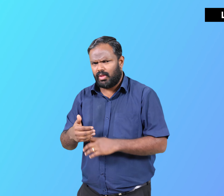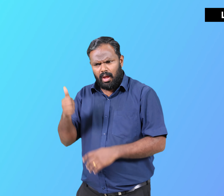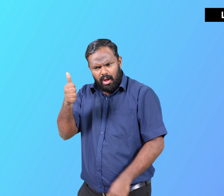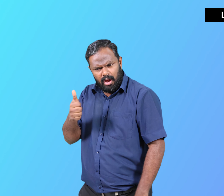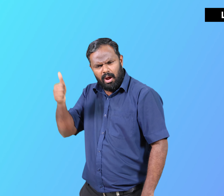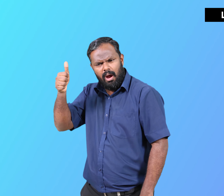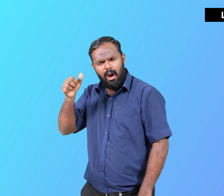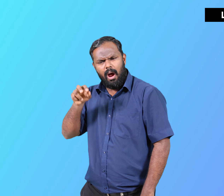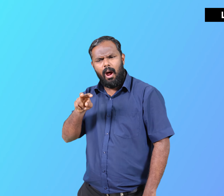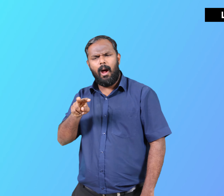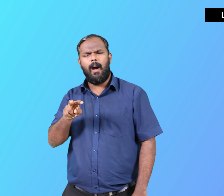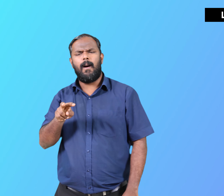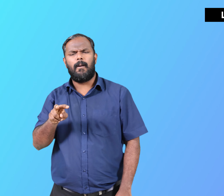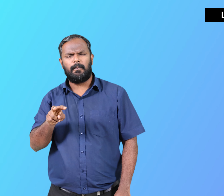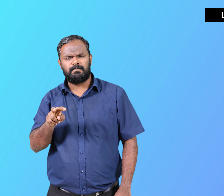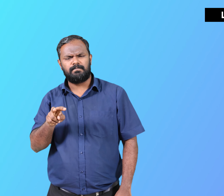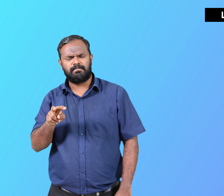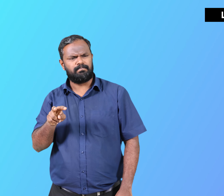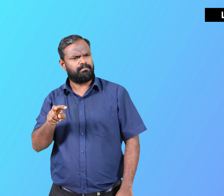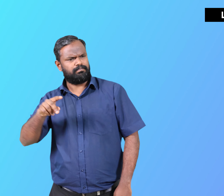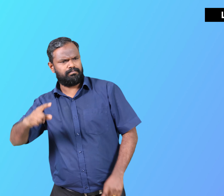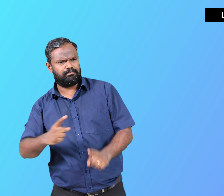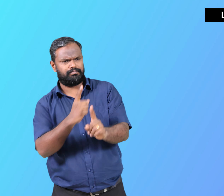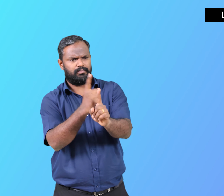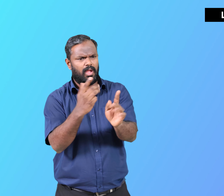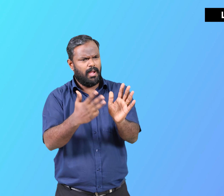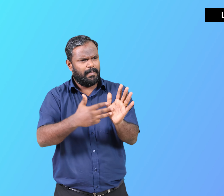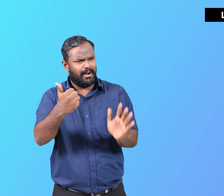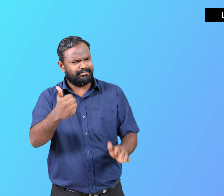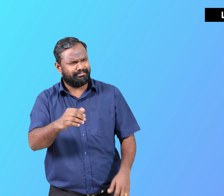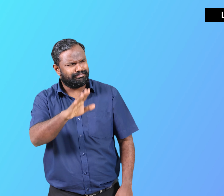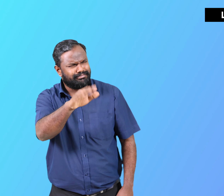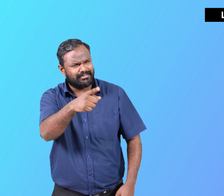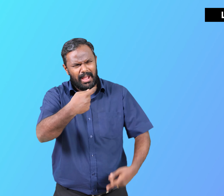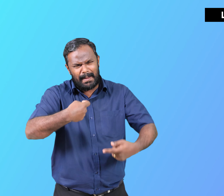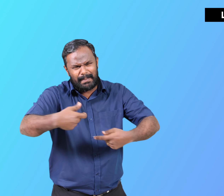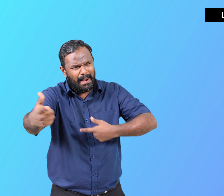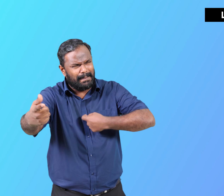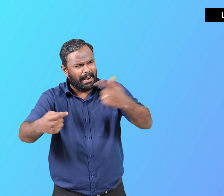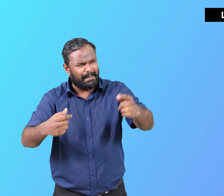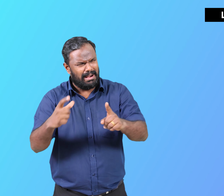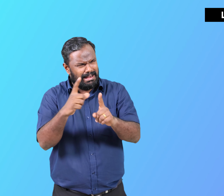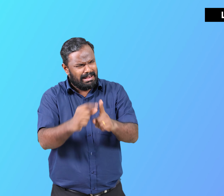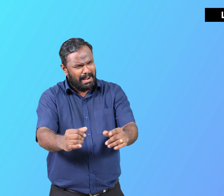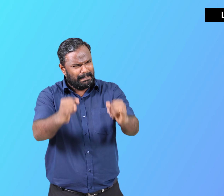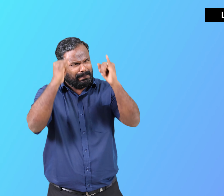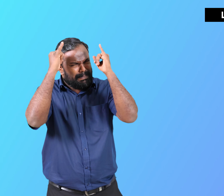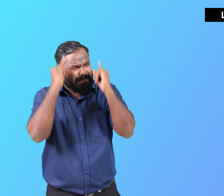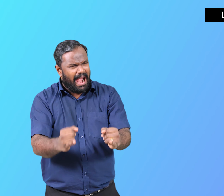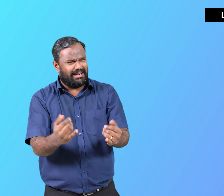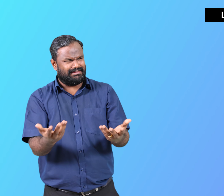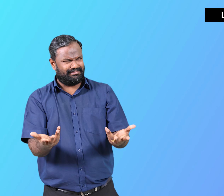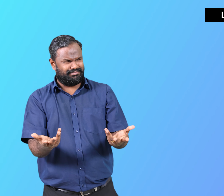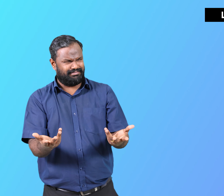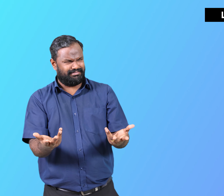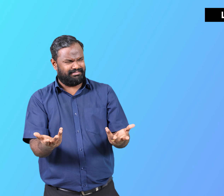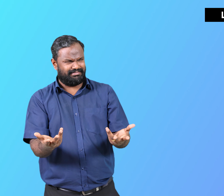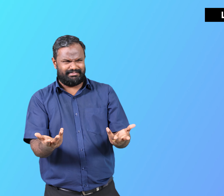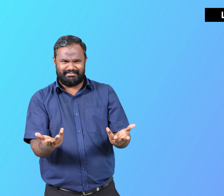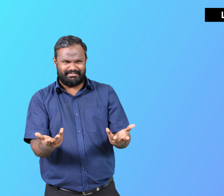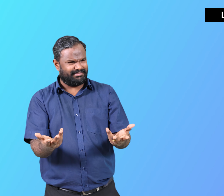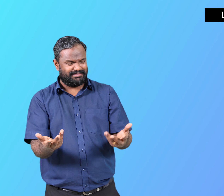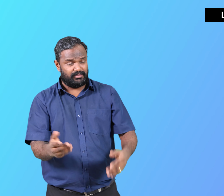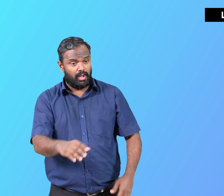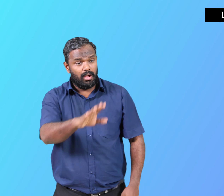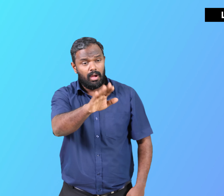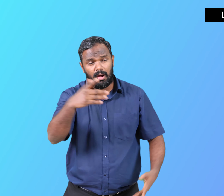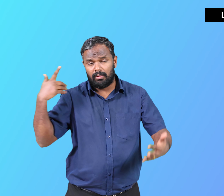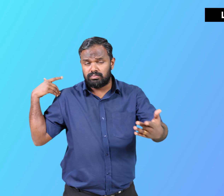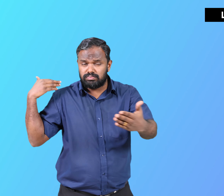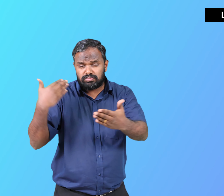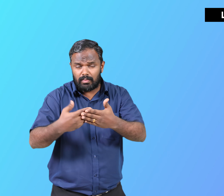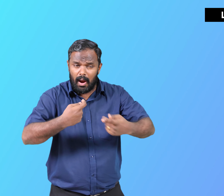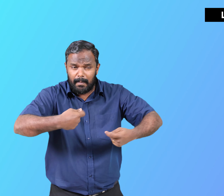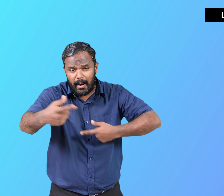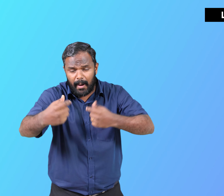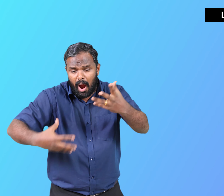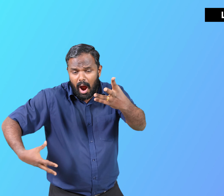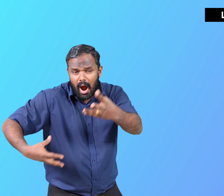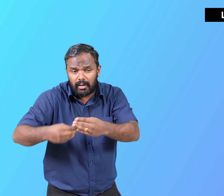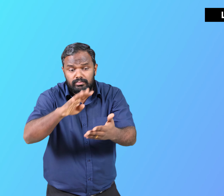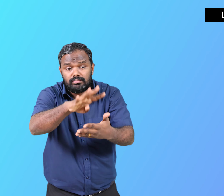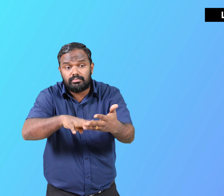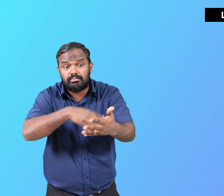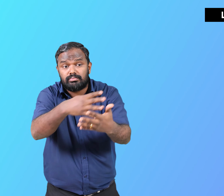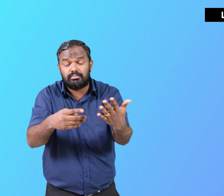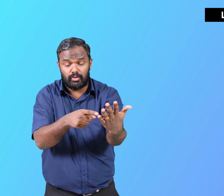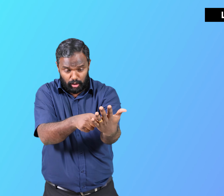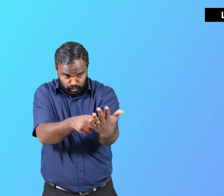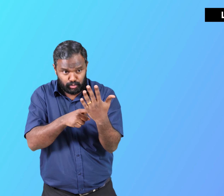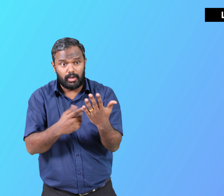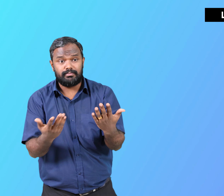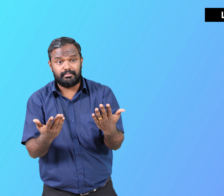So he called the manager in and said to him, ‘I have heard bad things about you. Give me a report of what you have done with my money.